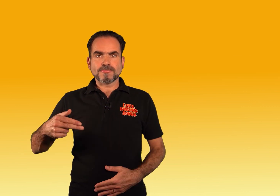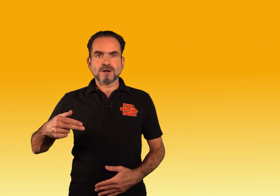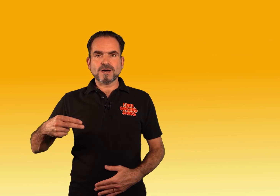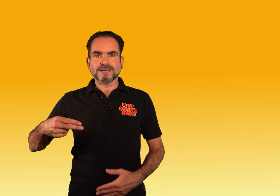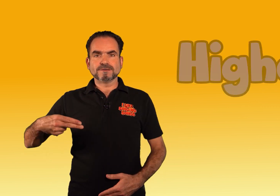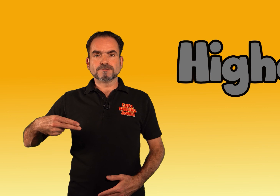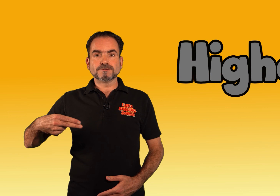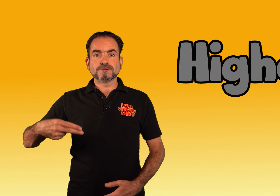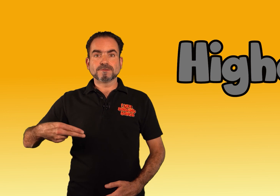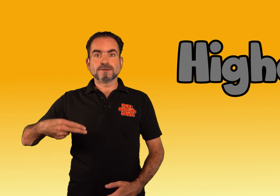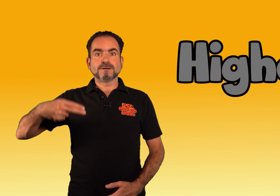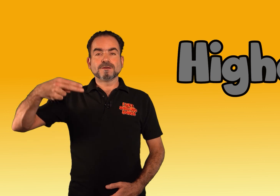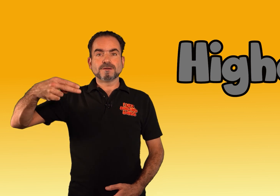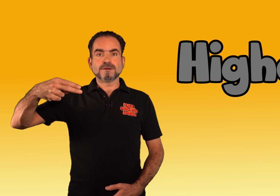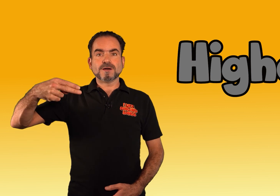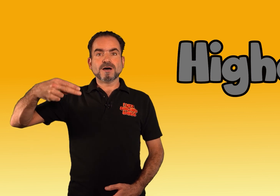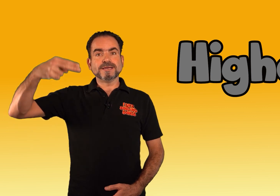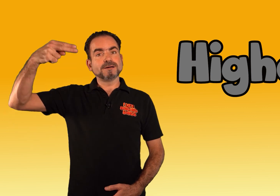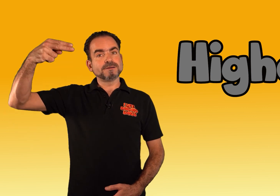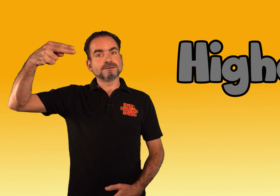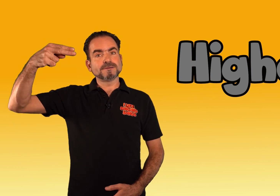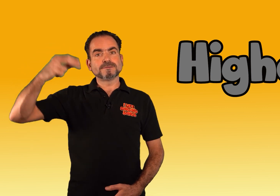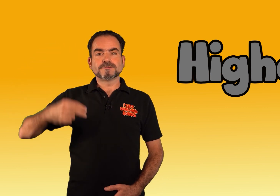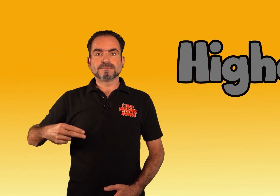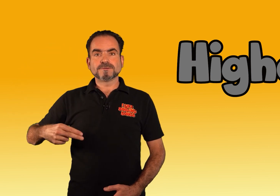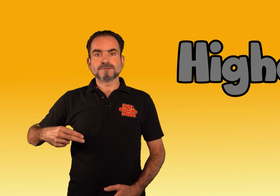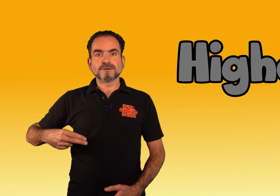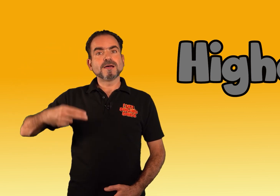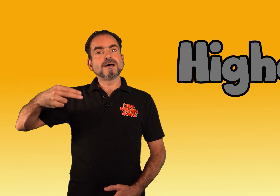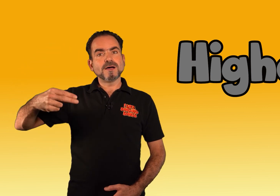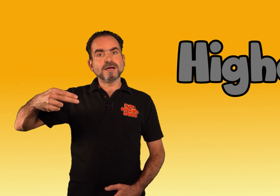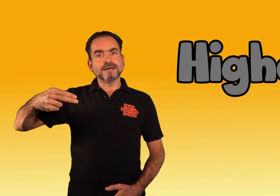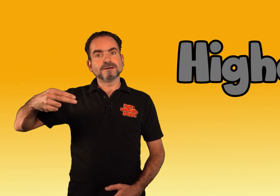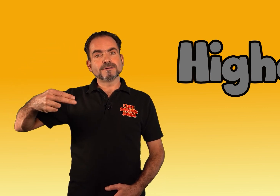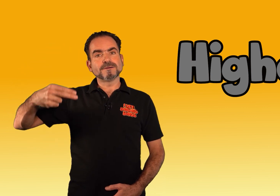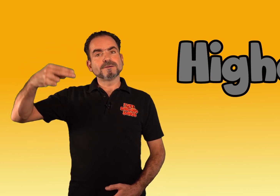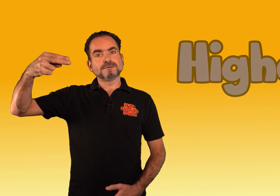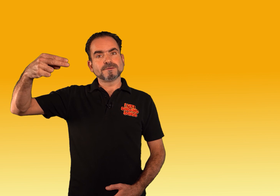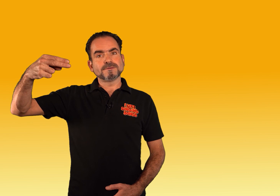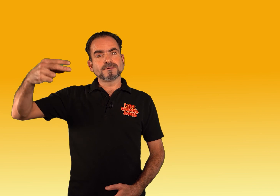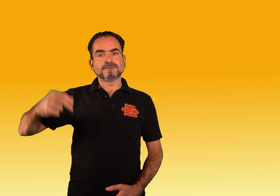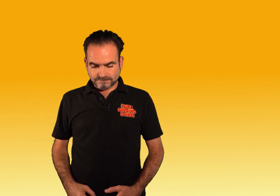Higher